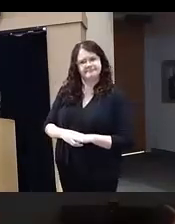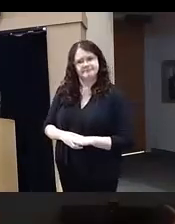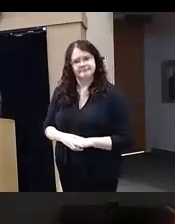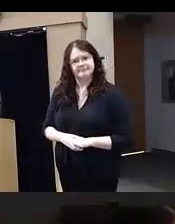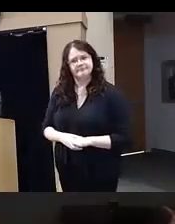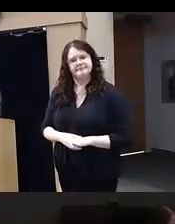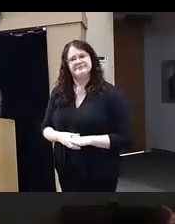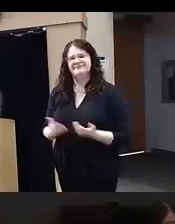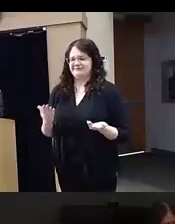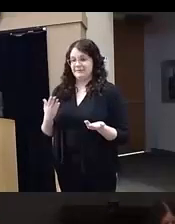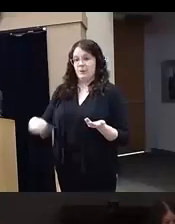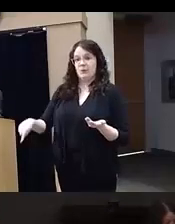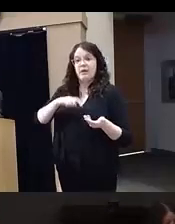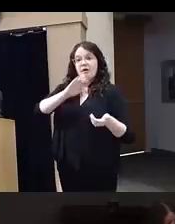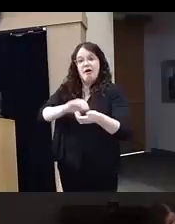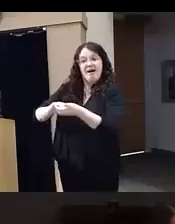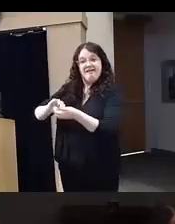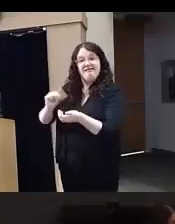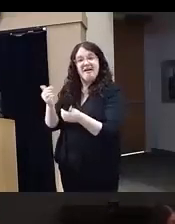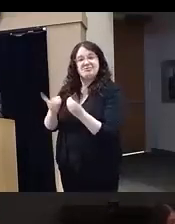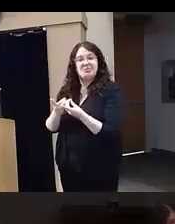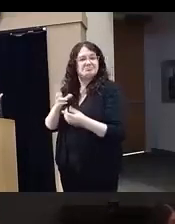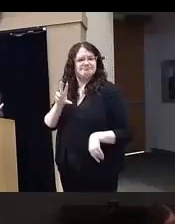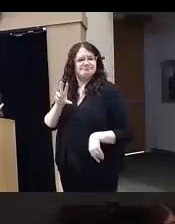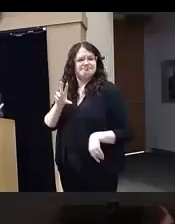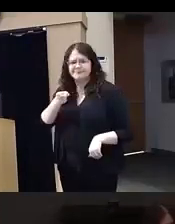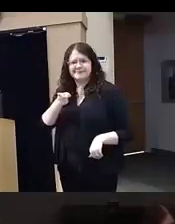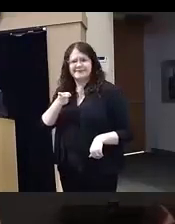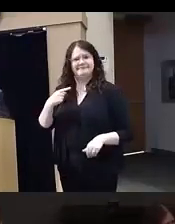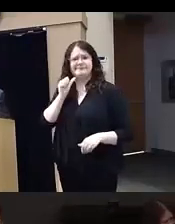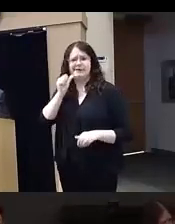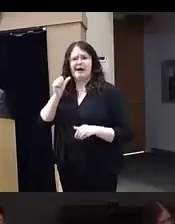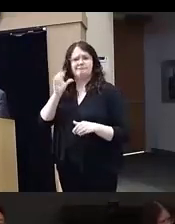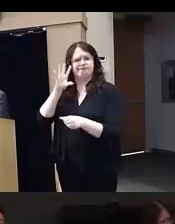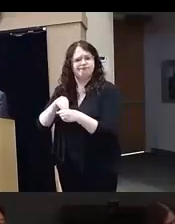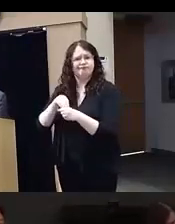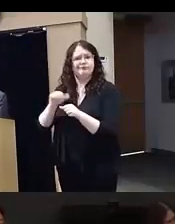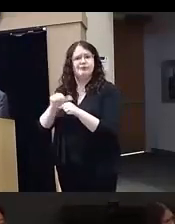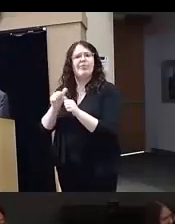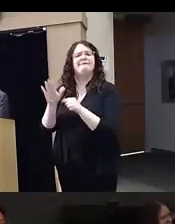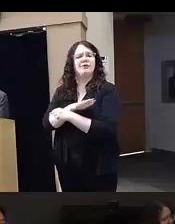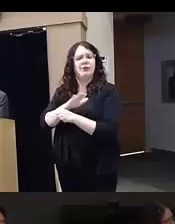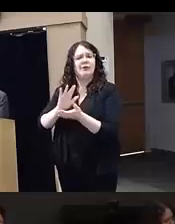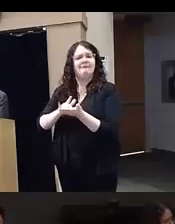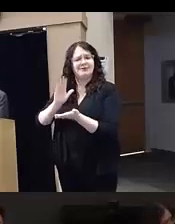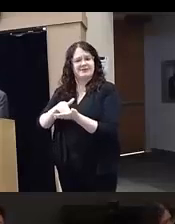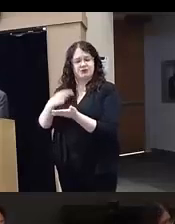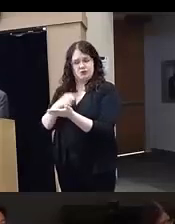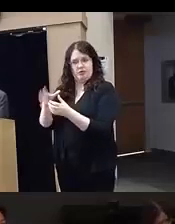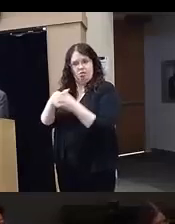we didn't do much with other departments or the overall Medical Center and uh the idea that I was